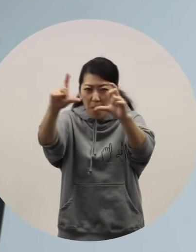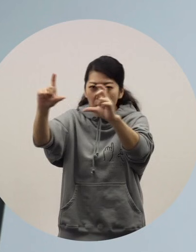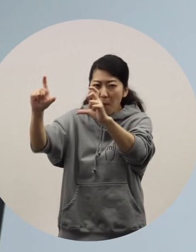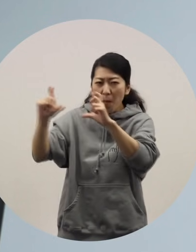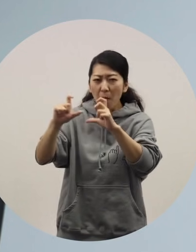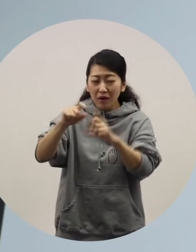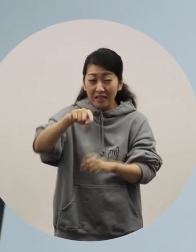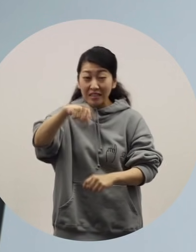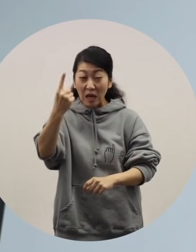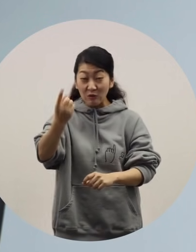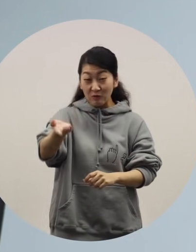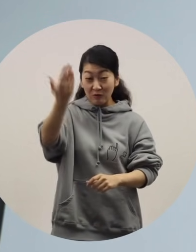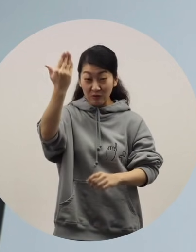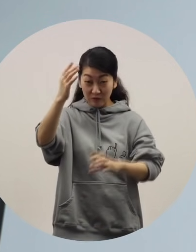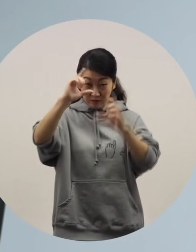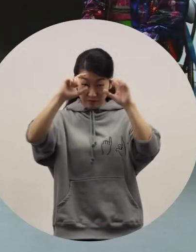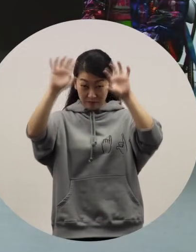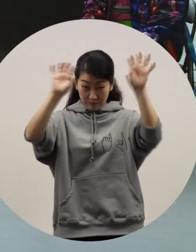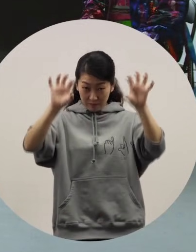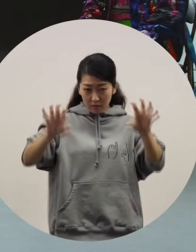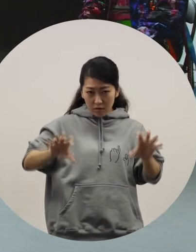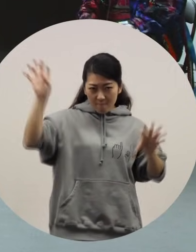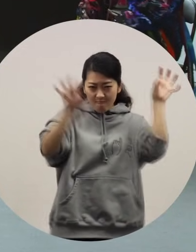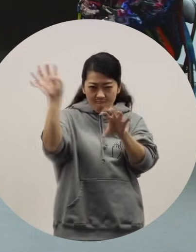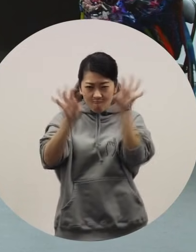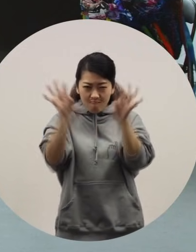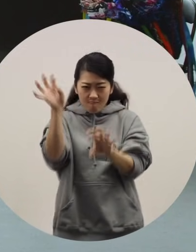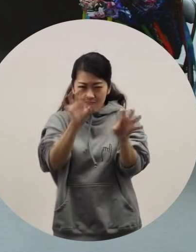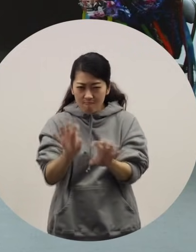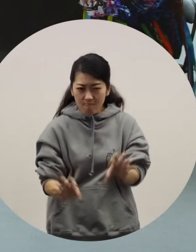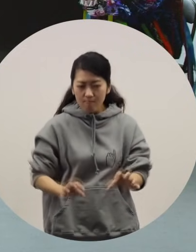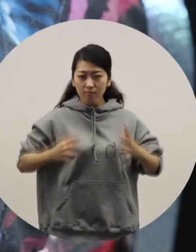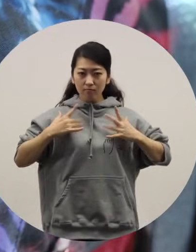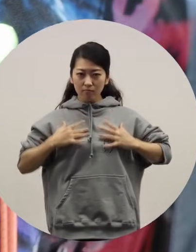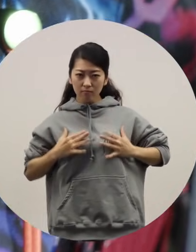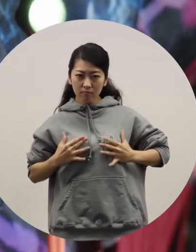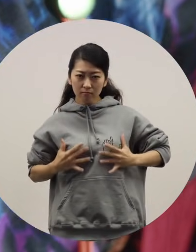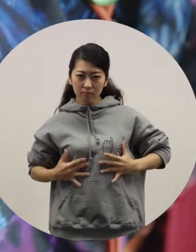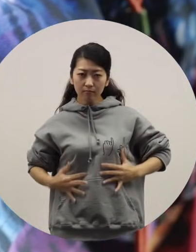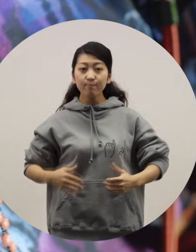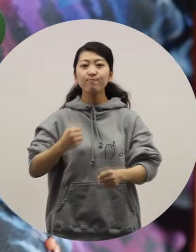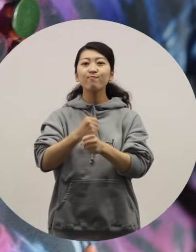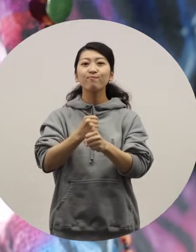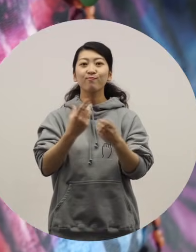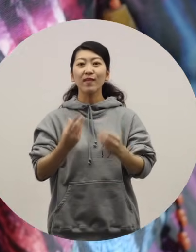to create a collage that was printed onto the jacket. I used over 100 pictures.